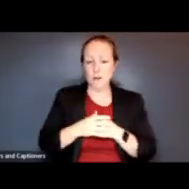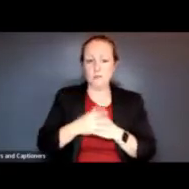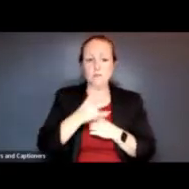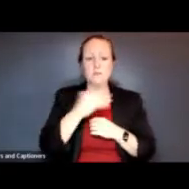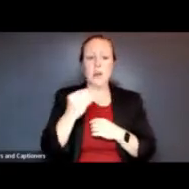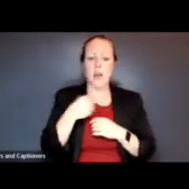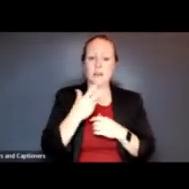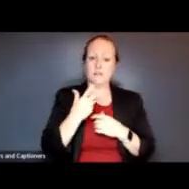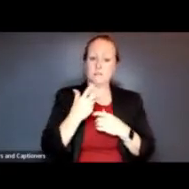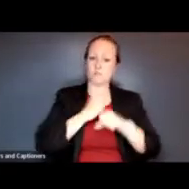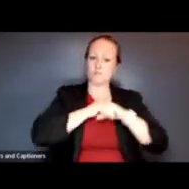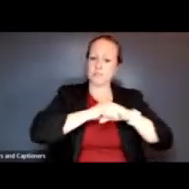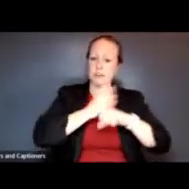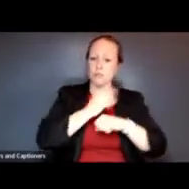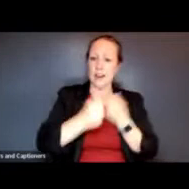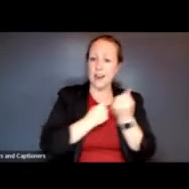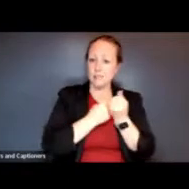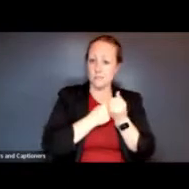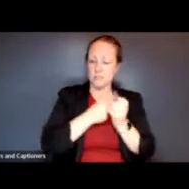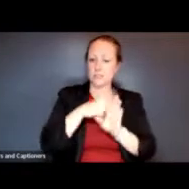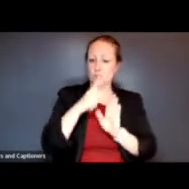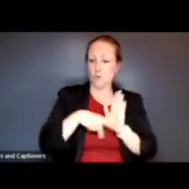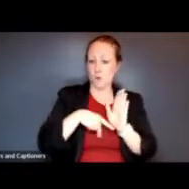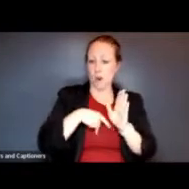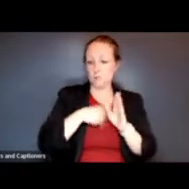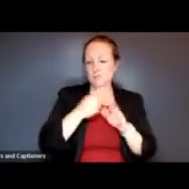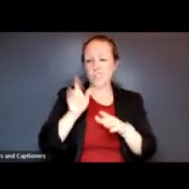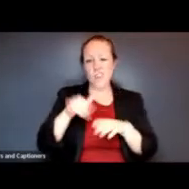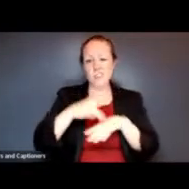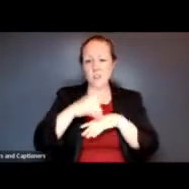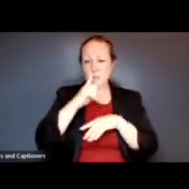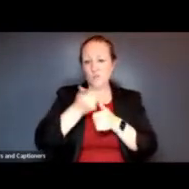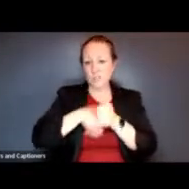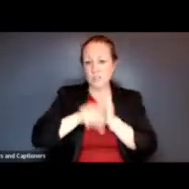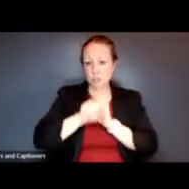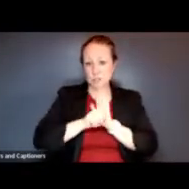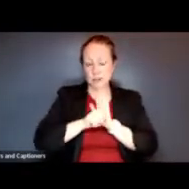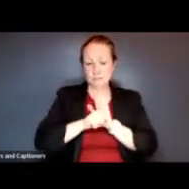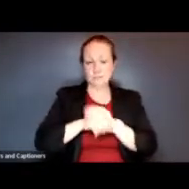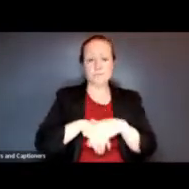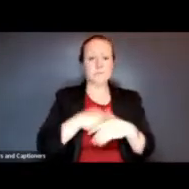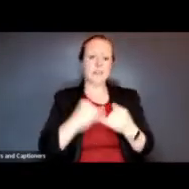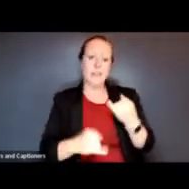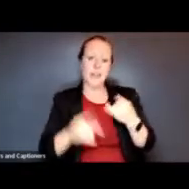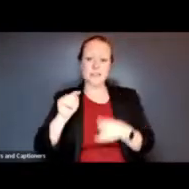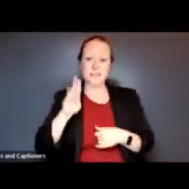state. Last but not least, the Traumatic Brain Injury Model Systems Knowledge Translation